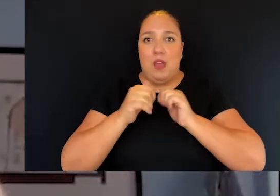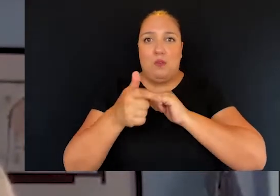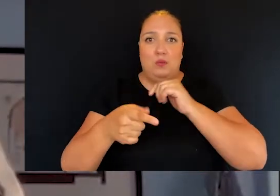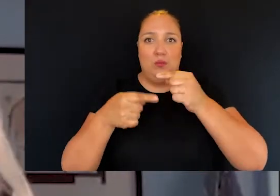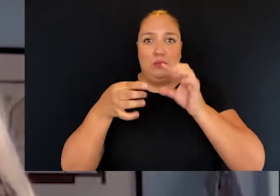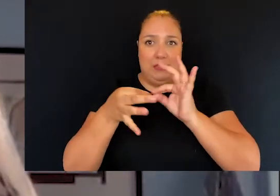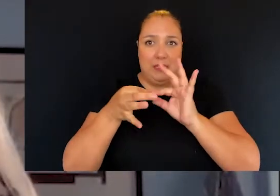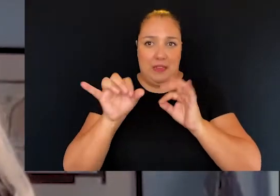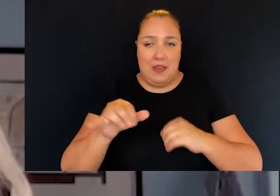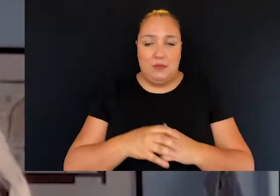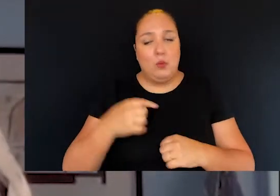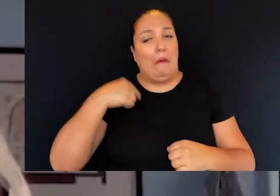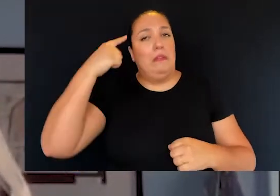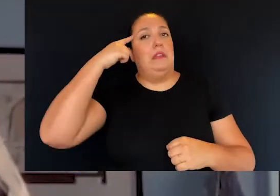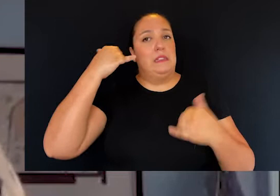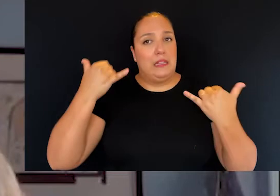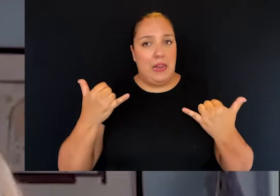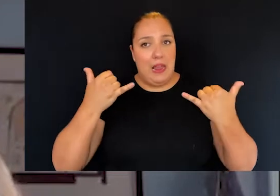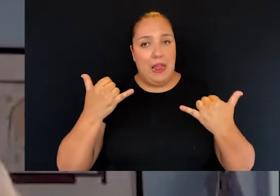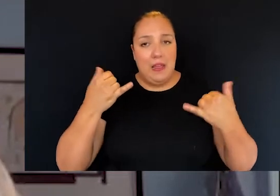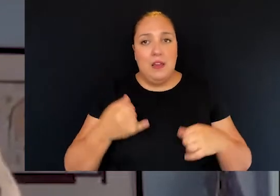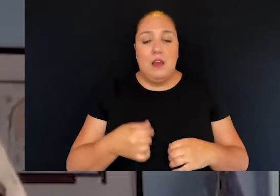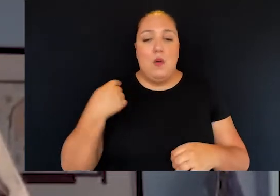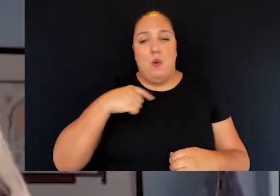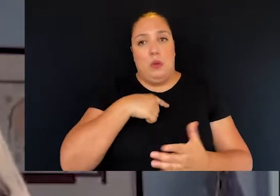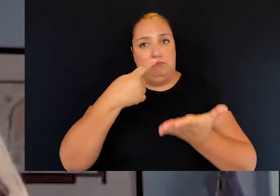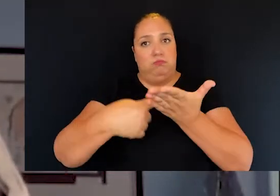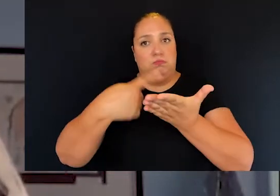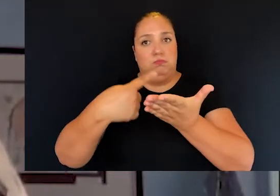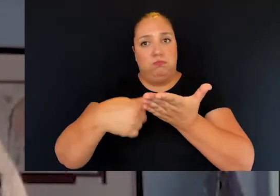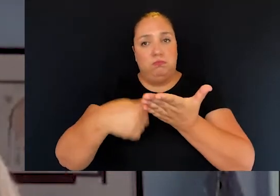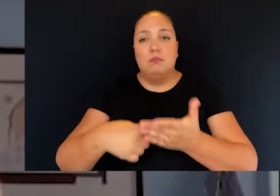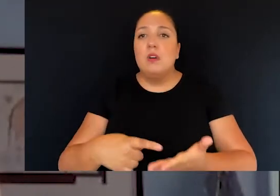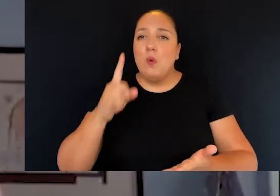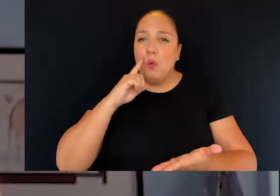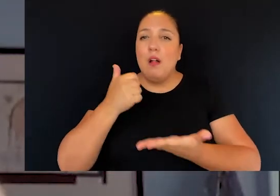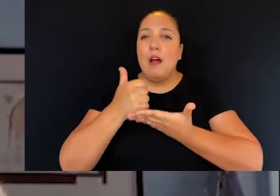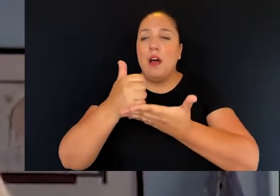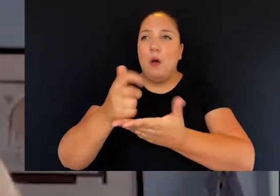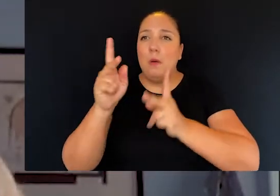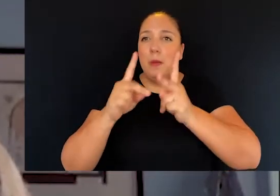and I think that today, us talking about these things helps open people's eyes to